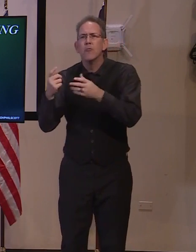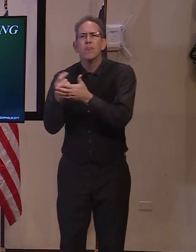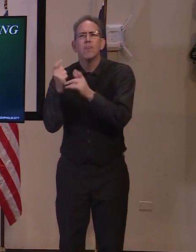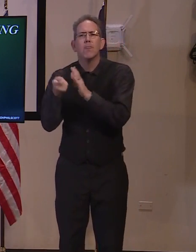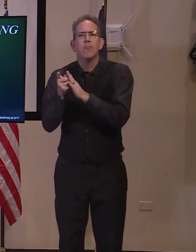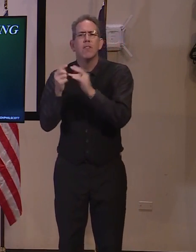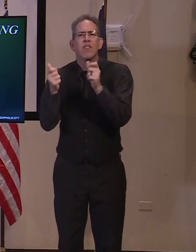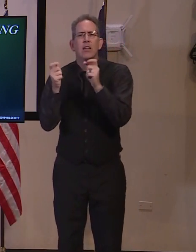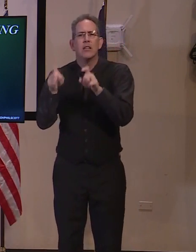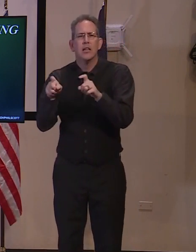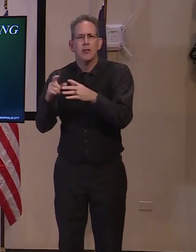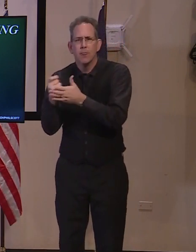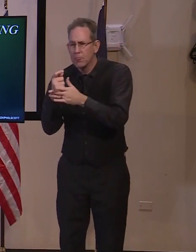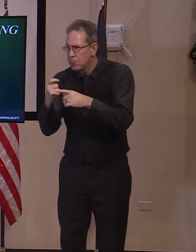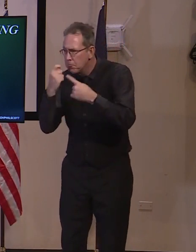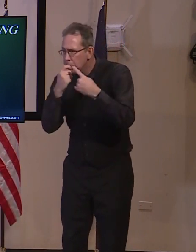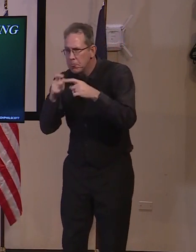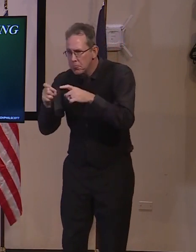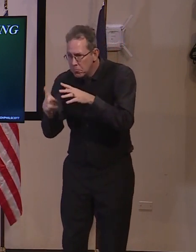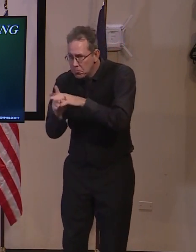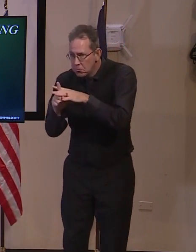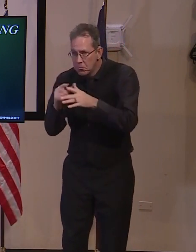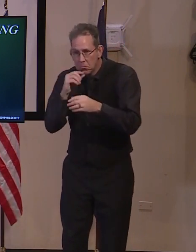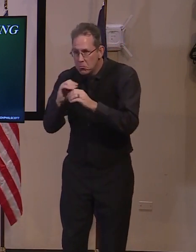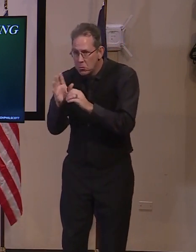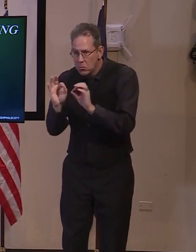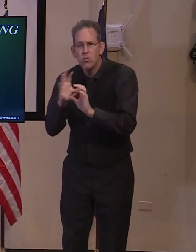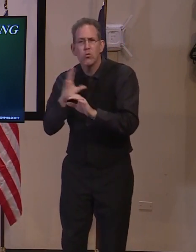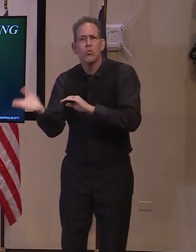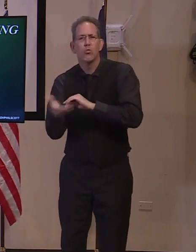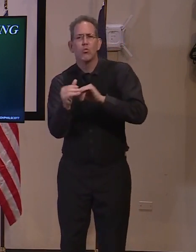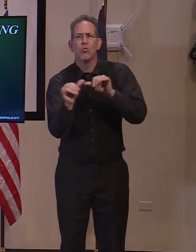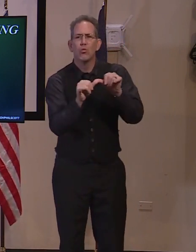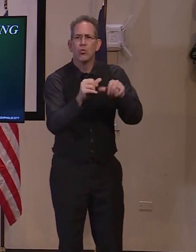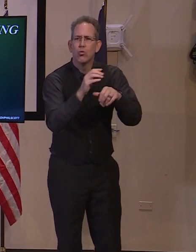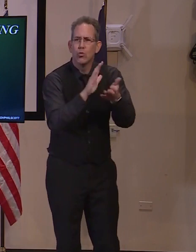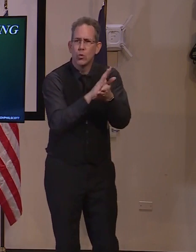Last week, 172 schools conducted androgen androgen testing under test to